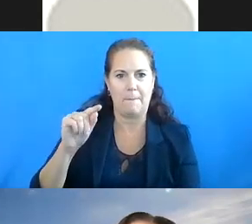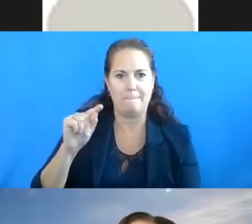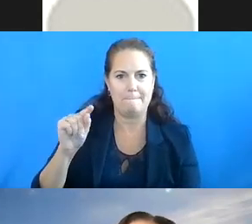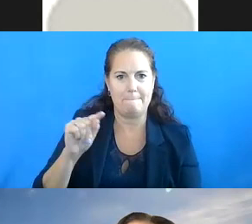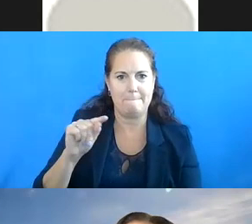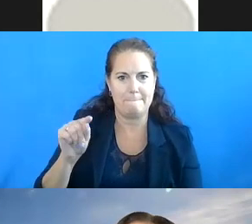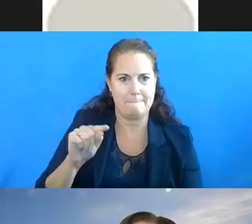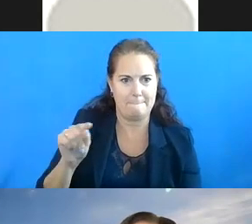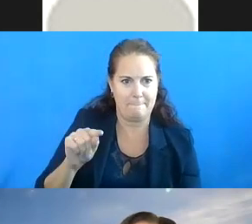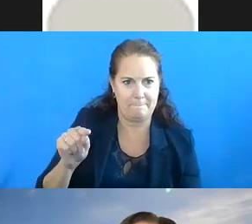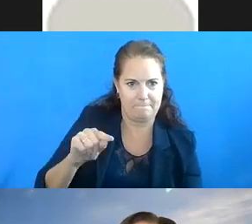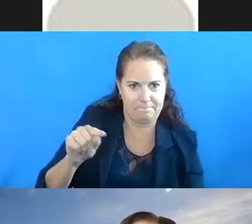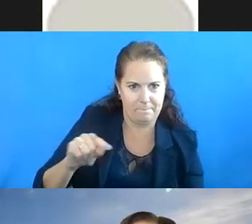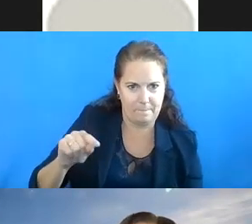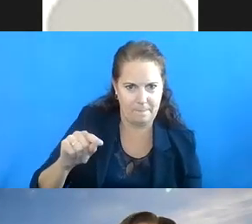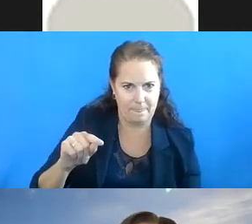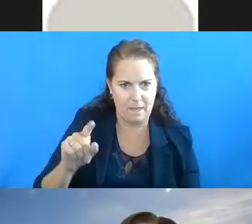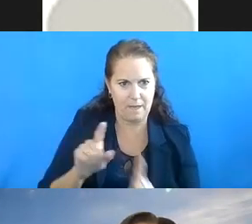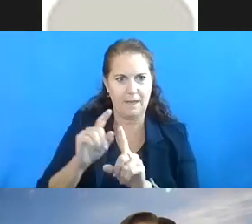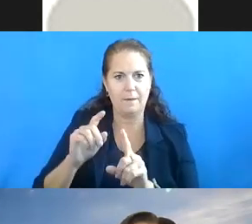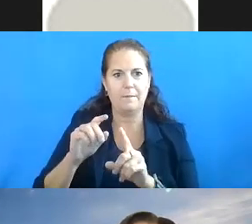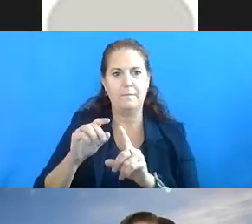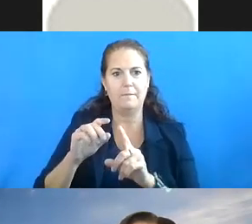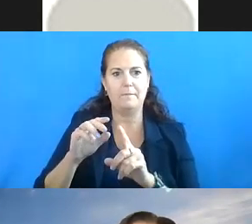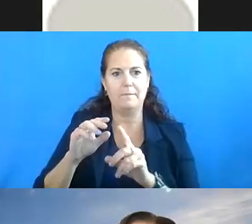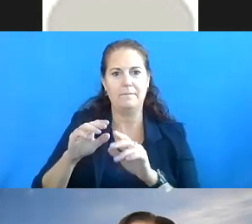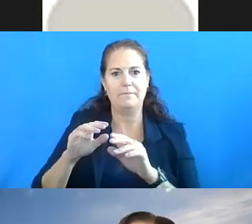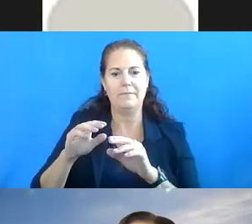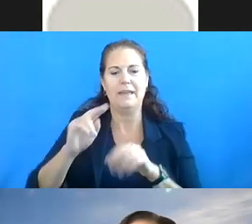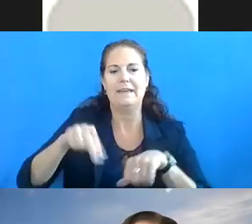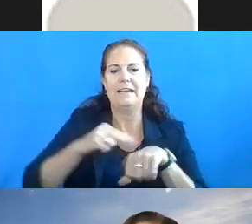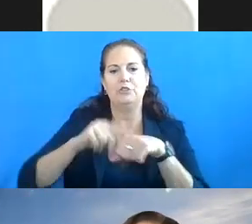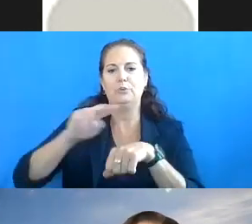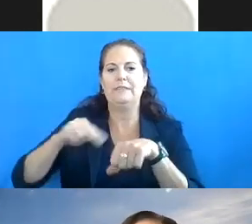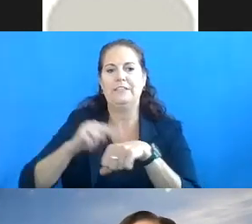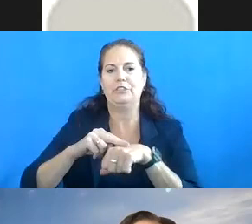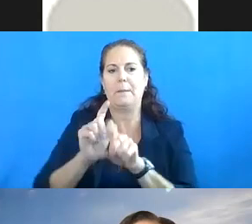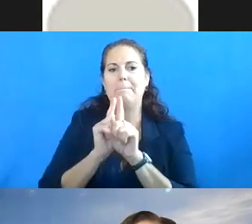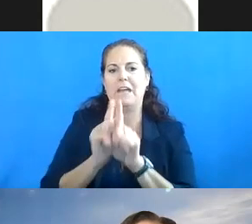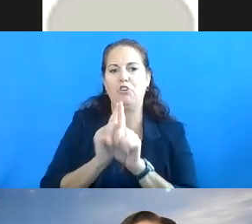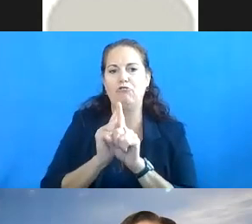Indigenous Mentorship program, so we do Nation to Nation mentoring at no cost to Indigenous